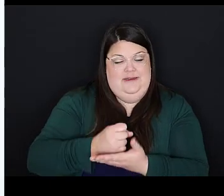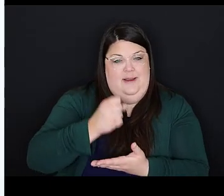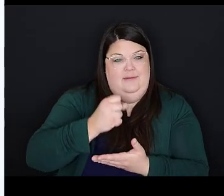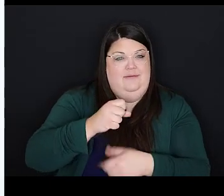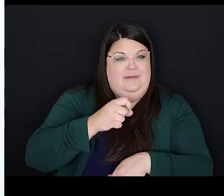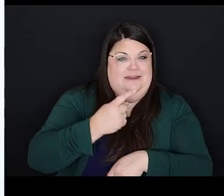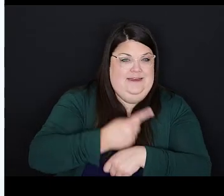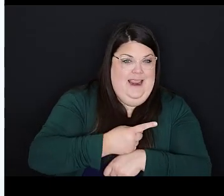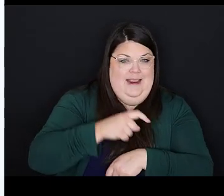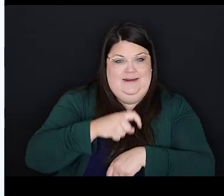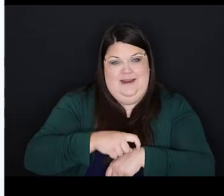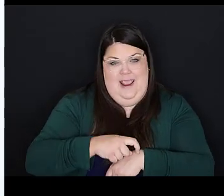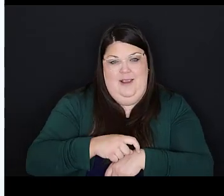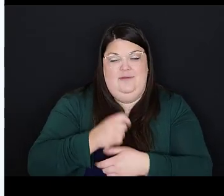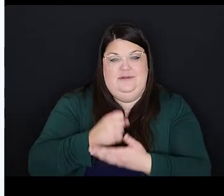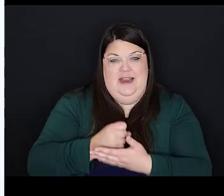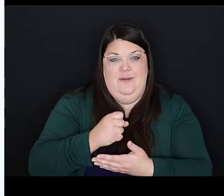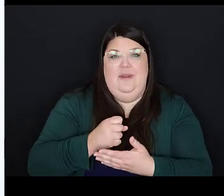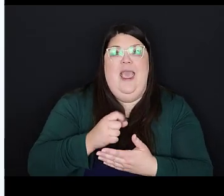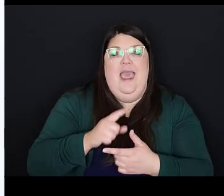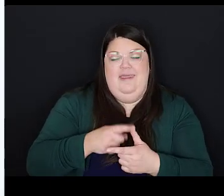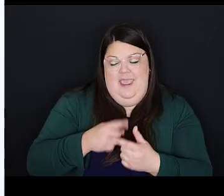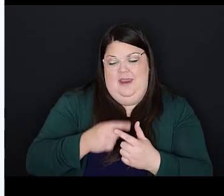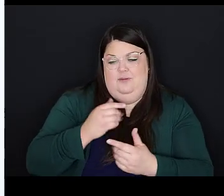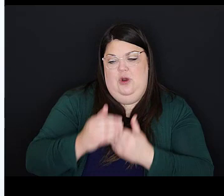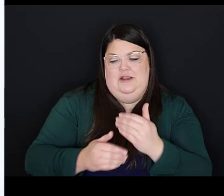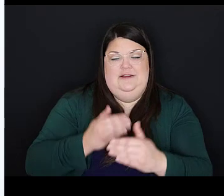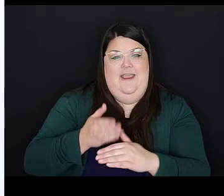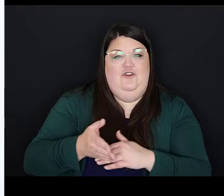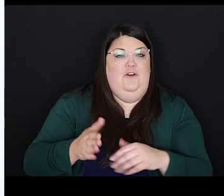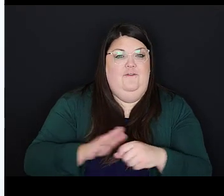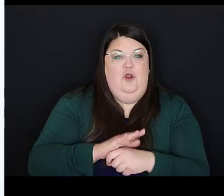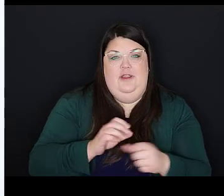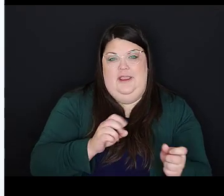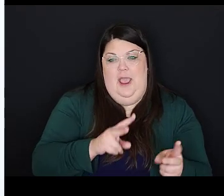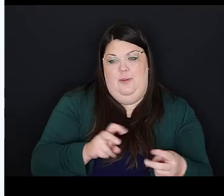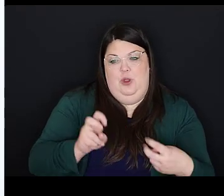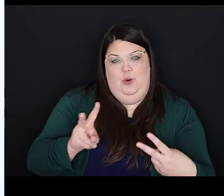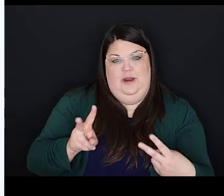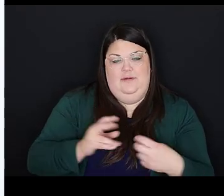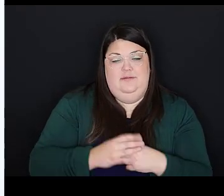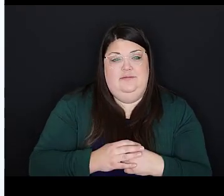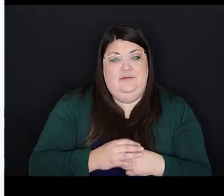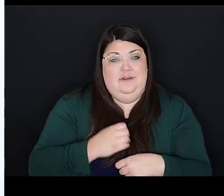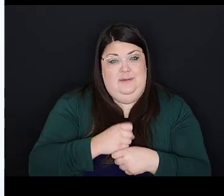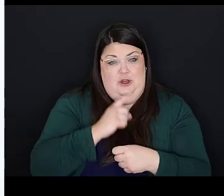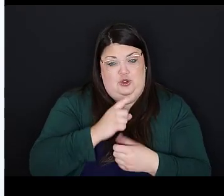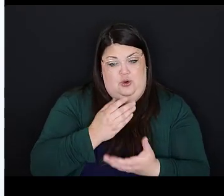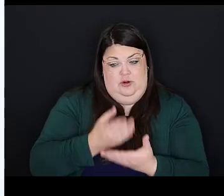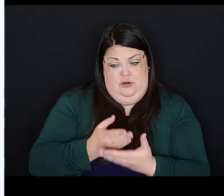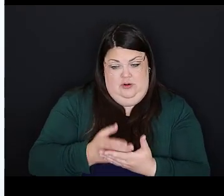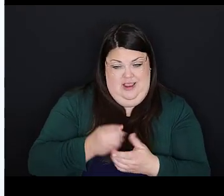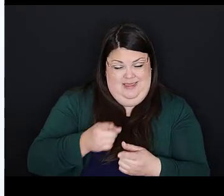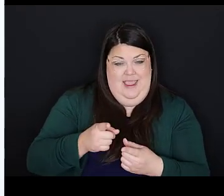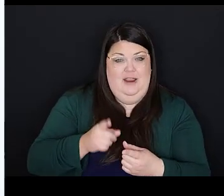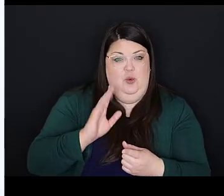then process it after it is fully uploaded. Verify that submission was accepted. Verify